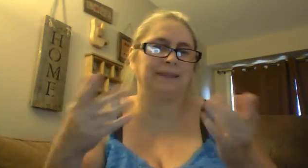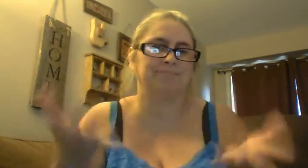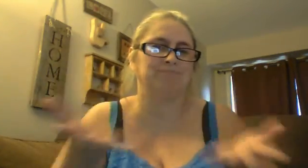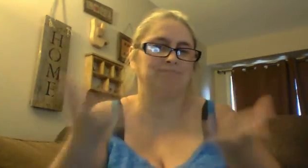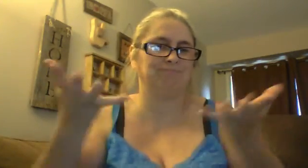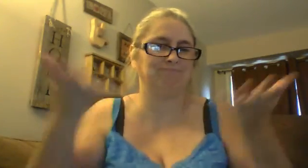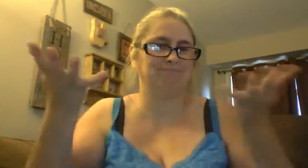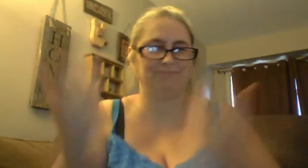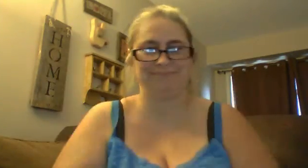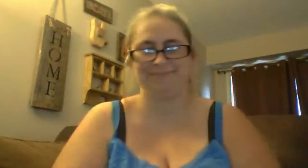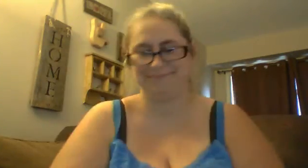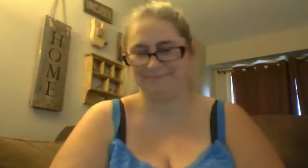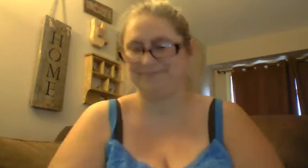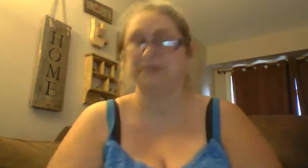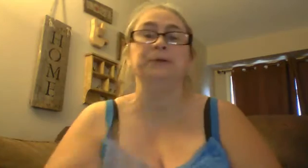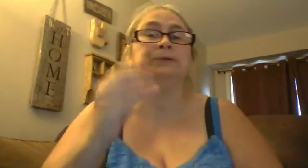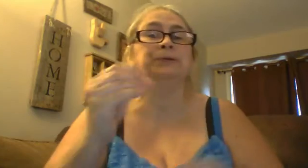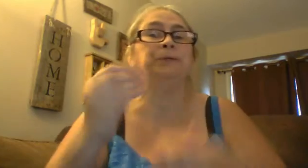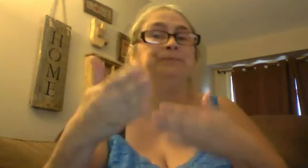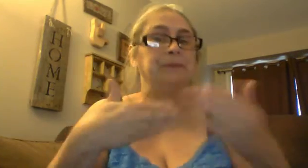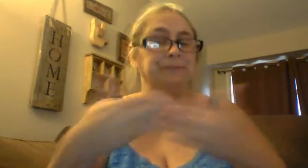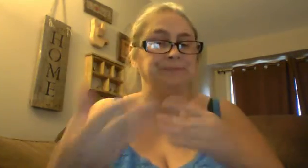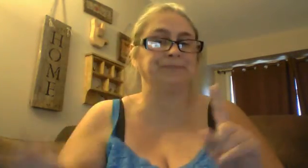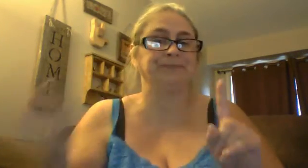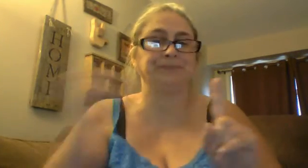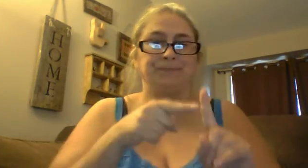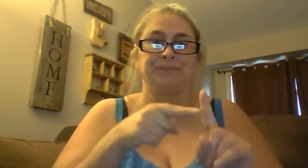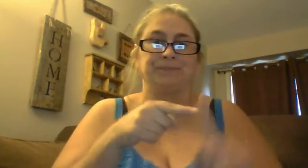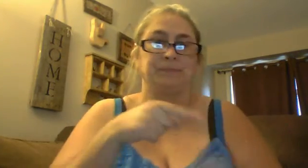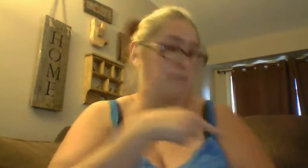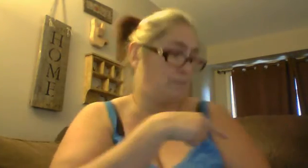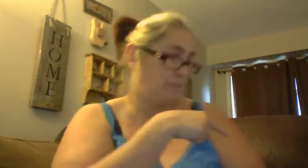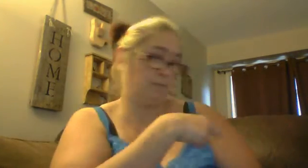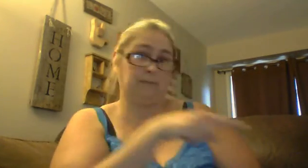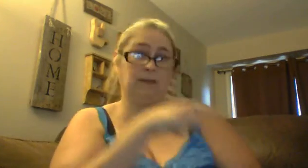Different Hanging things on Display at Craft Show. Something spice up. So Anyway.... Back to topic